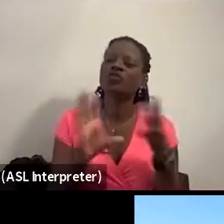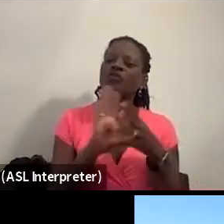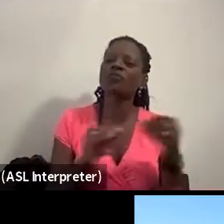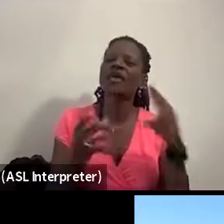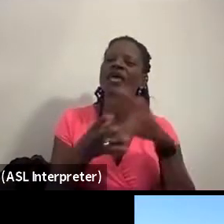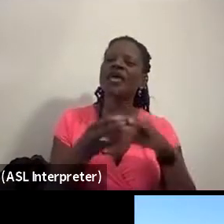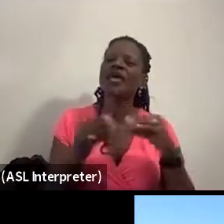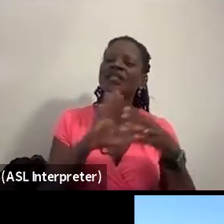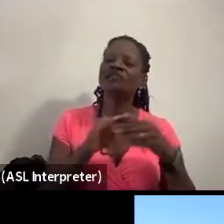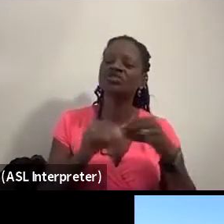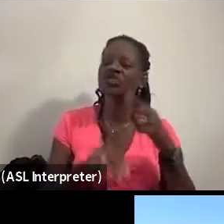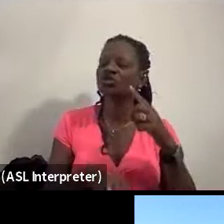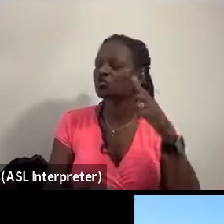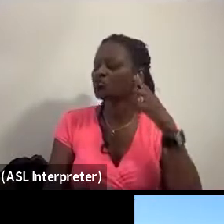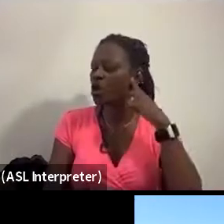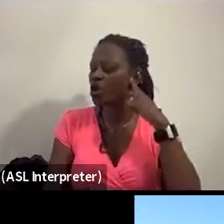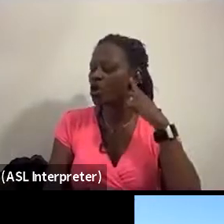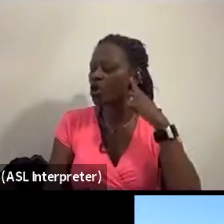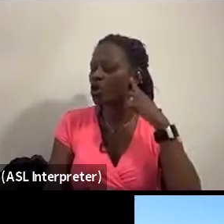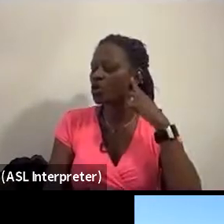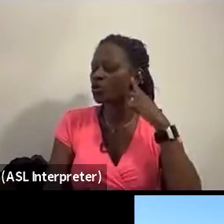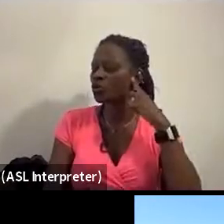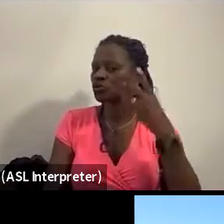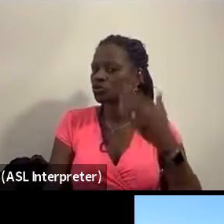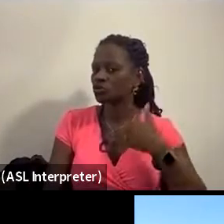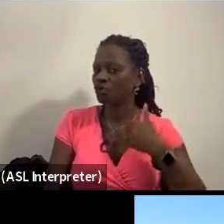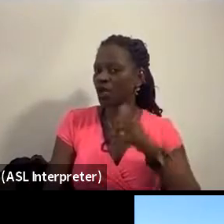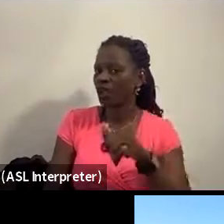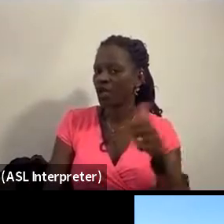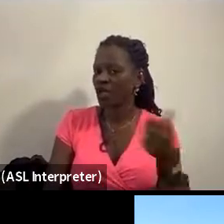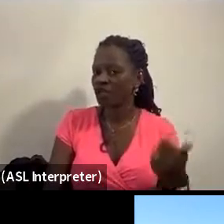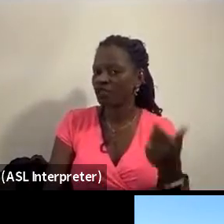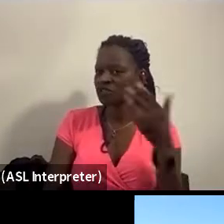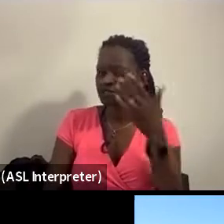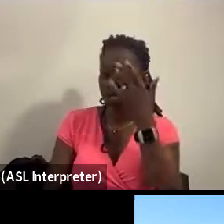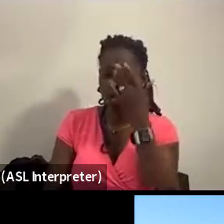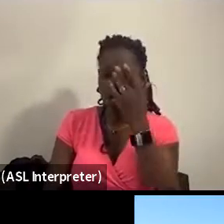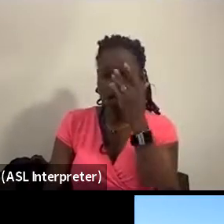those who are hesitant and maybe the parents that you hear undoubtably are